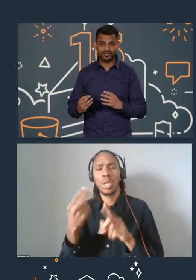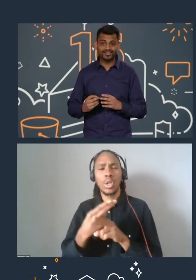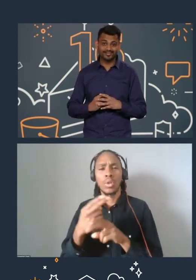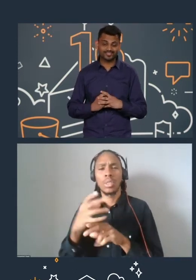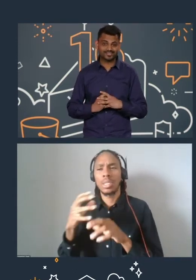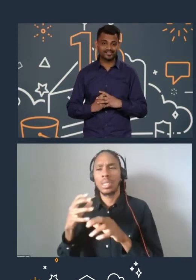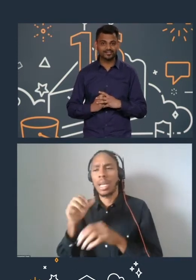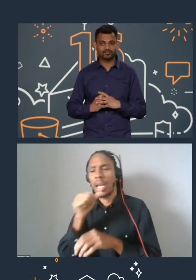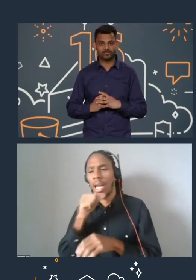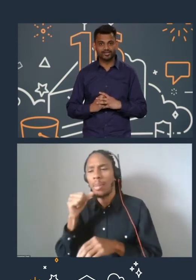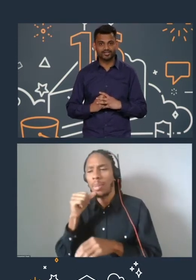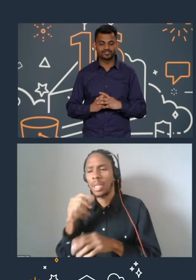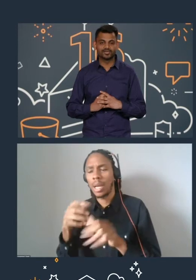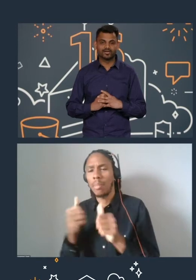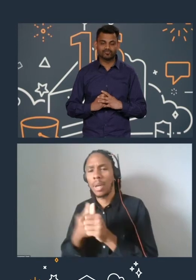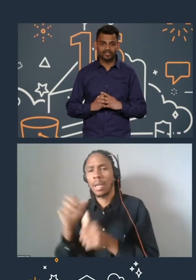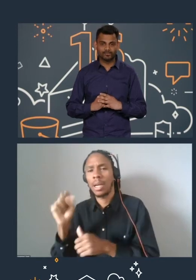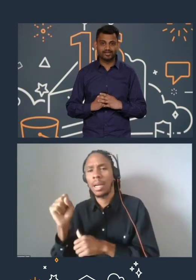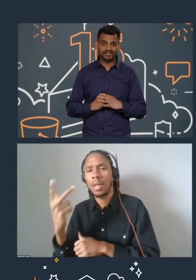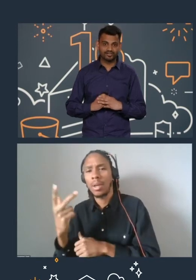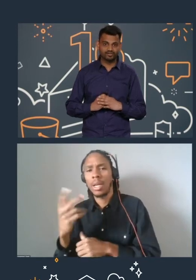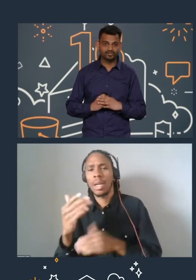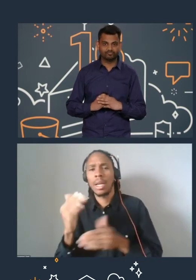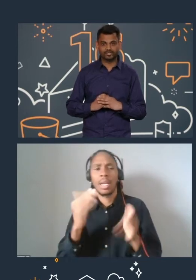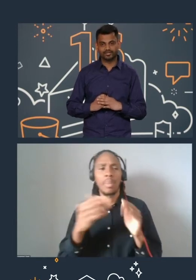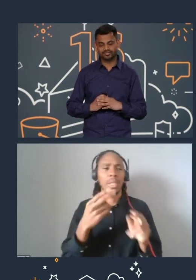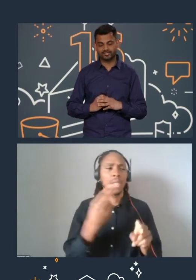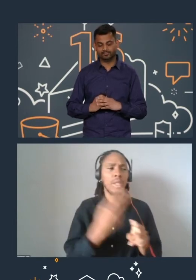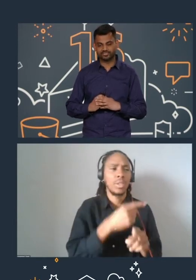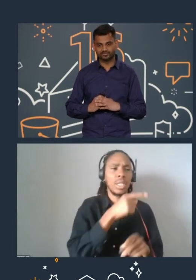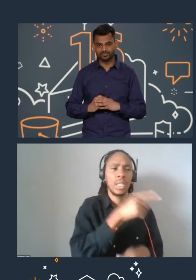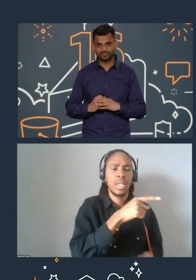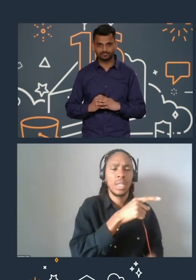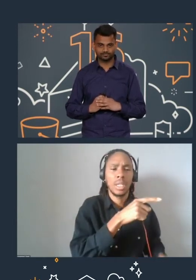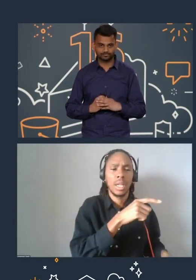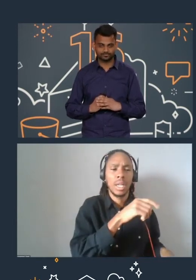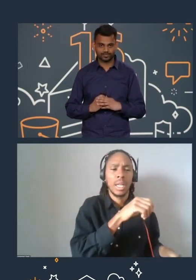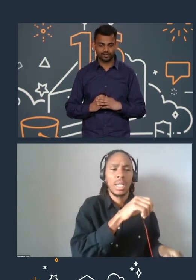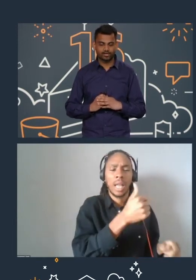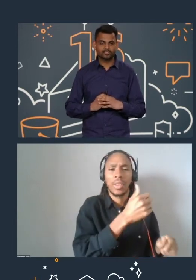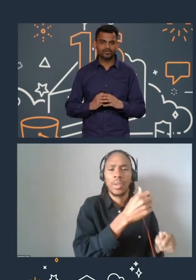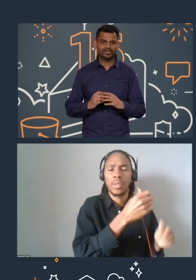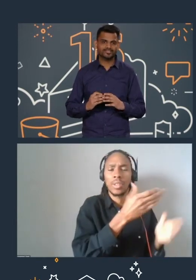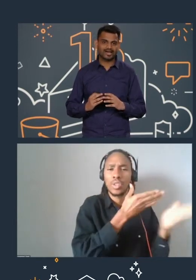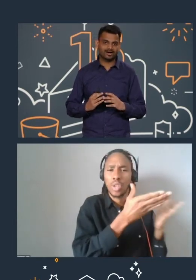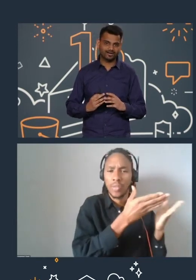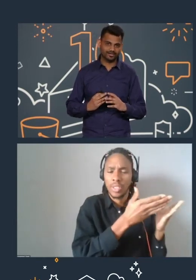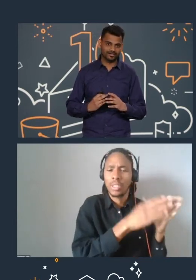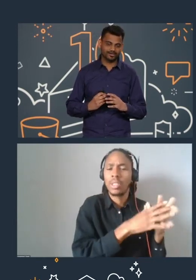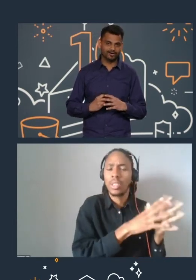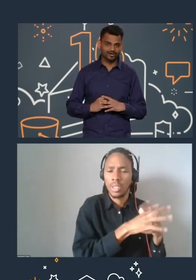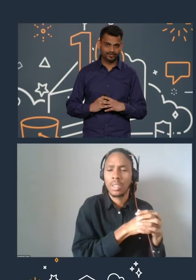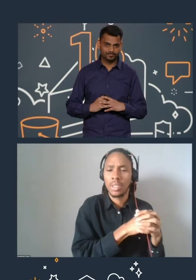the industry-leading capabilities available natively within S3 Service. So here is our take on it.